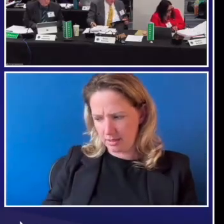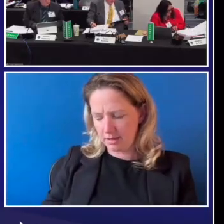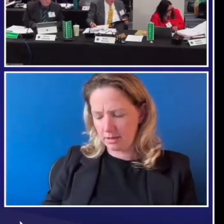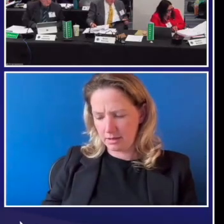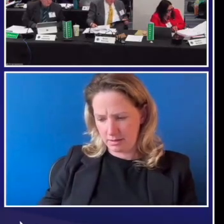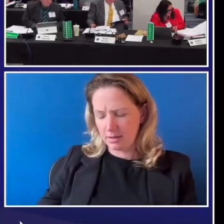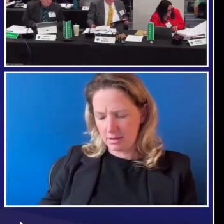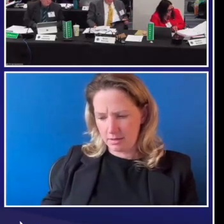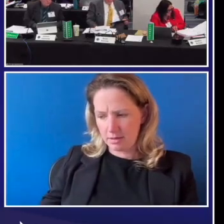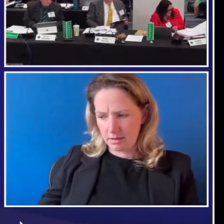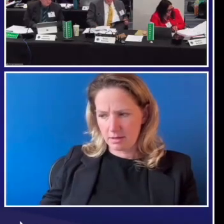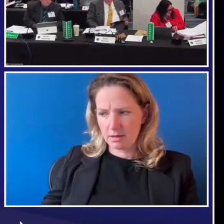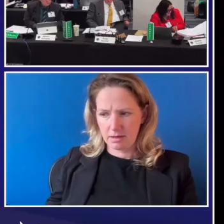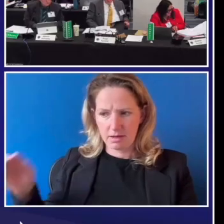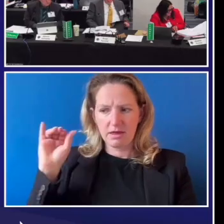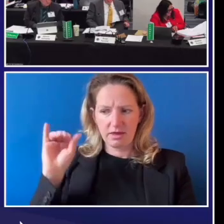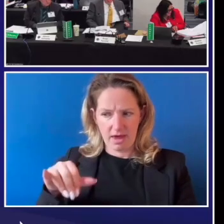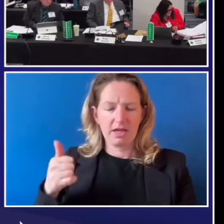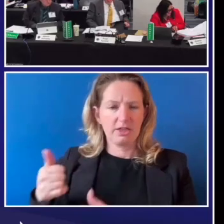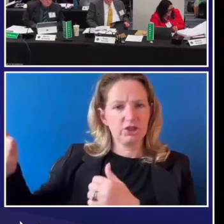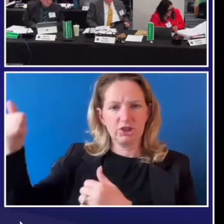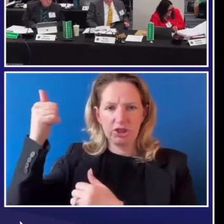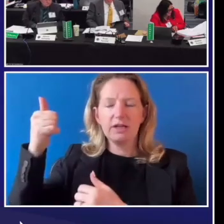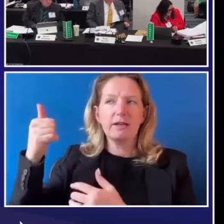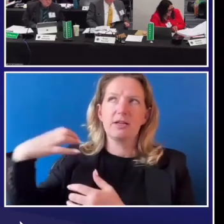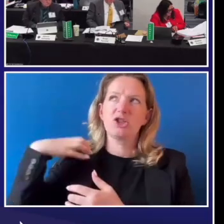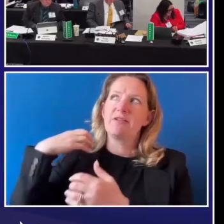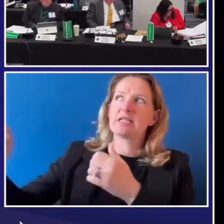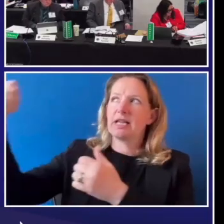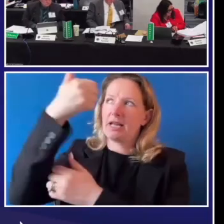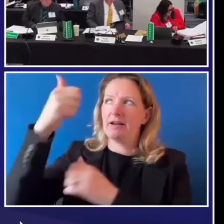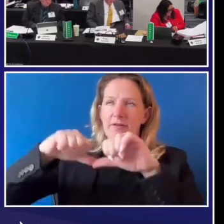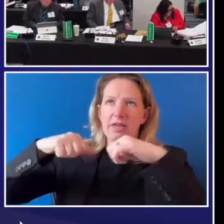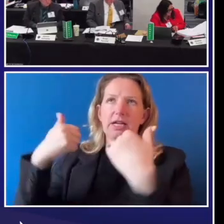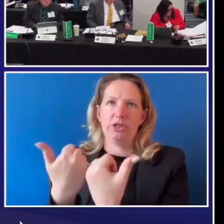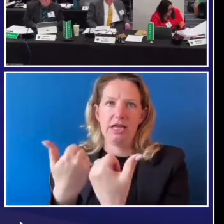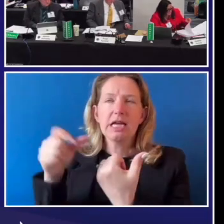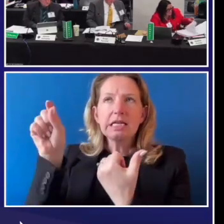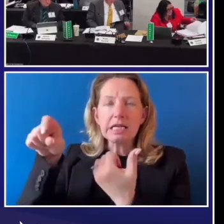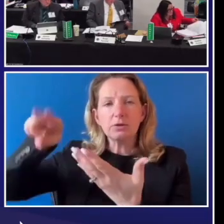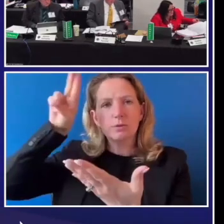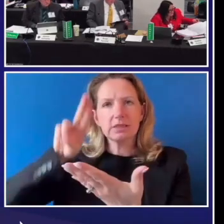of the agency needing to sign a statement, certifying these,